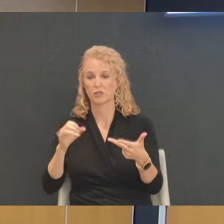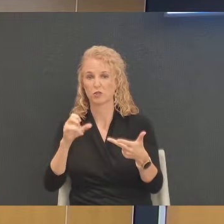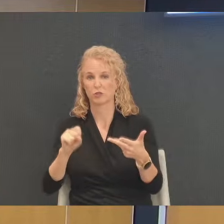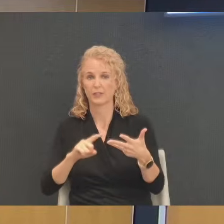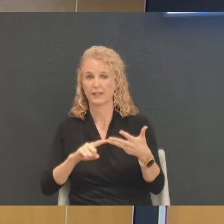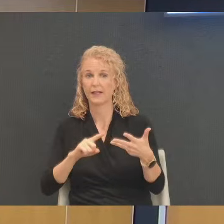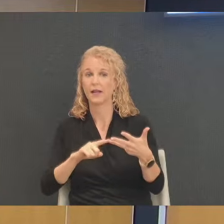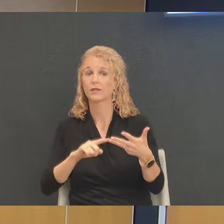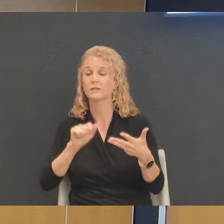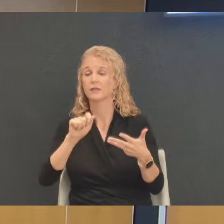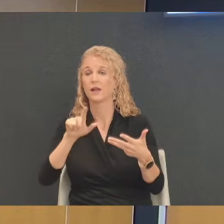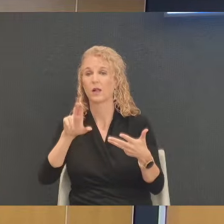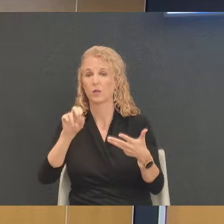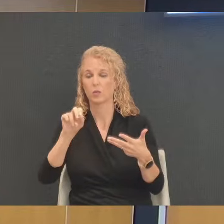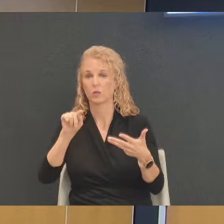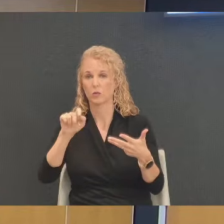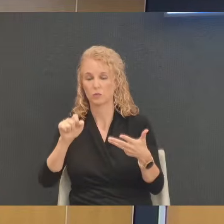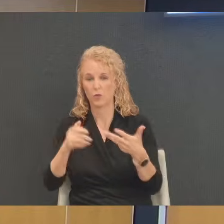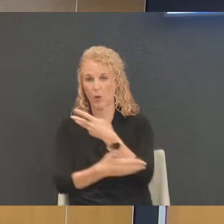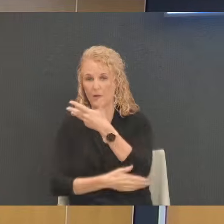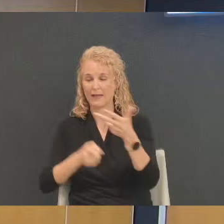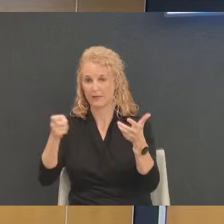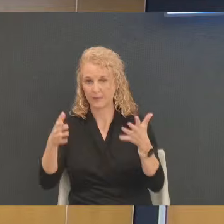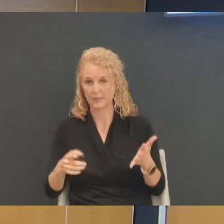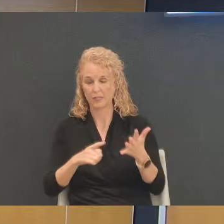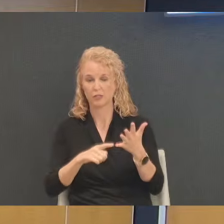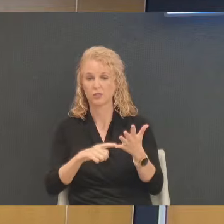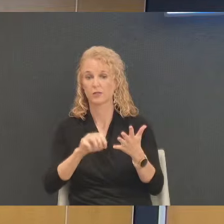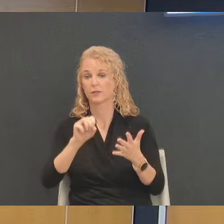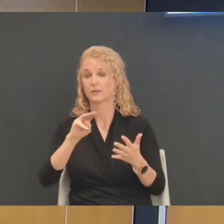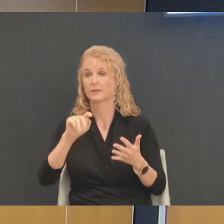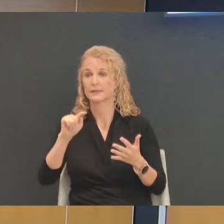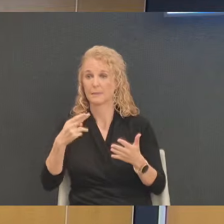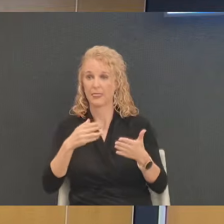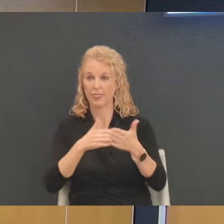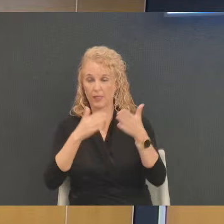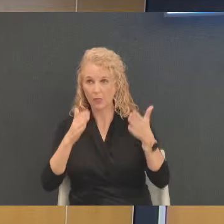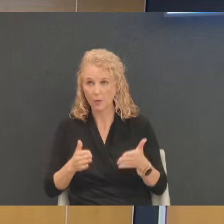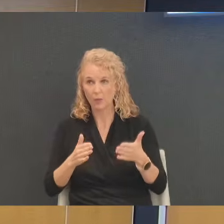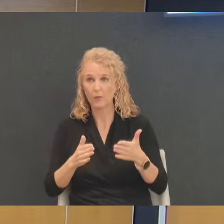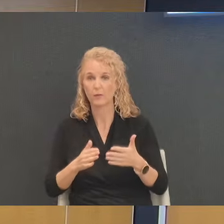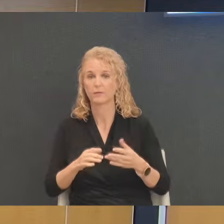County Administrator. Linda Smith, Assistant Prosecuting Attorney. Stephanie Summerow Dumas,